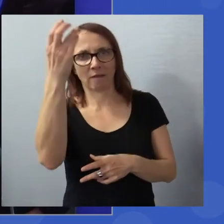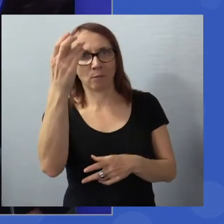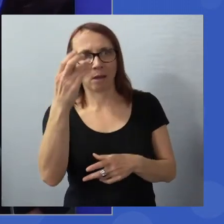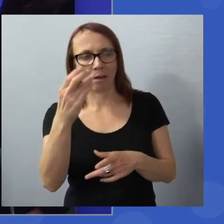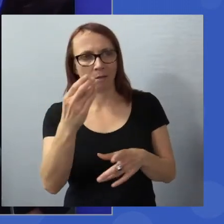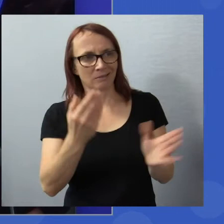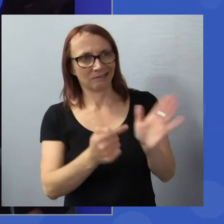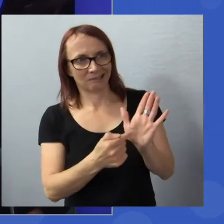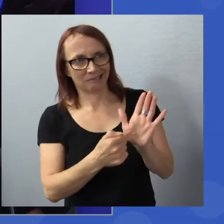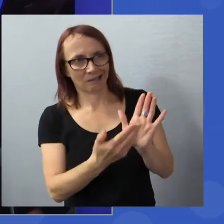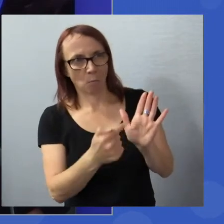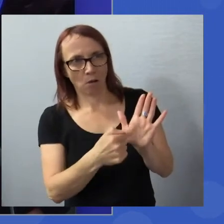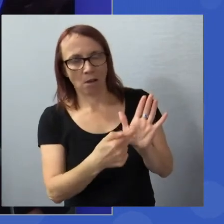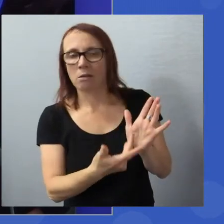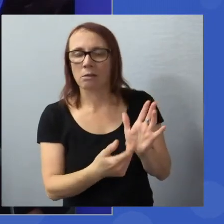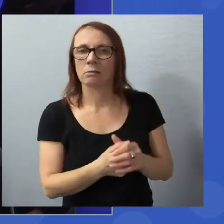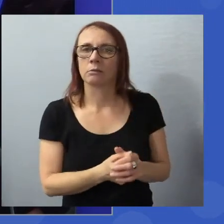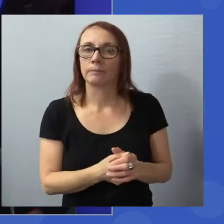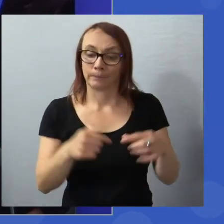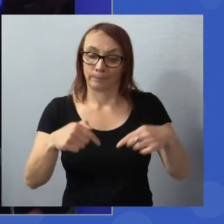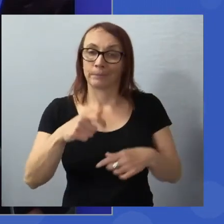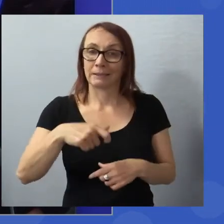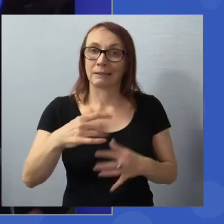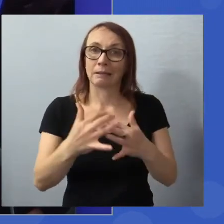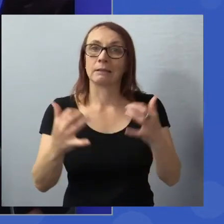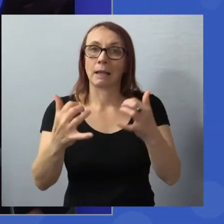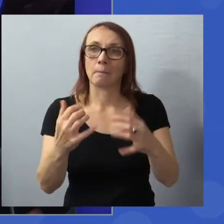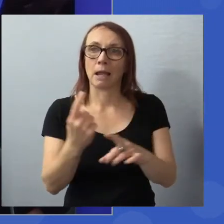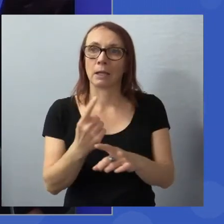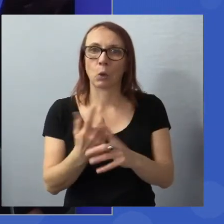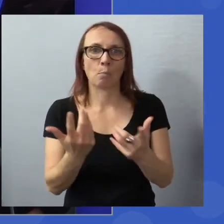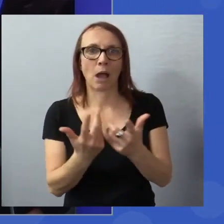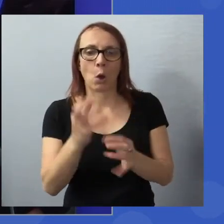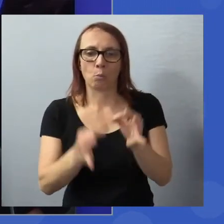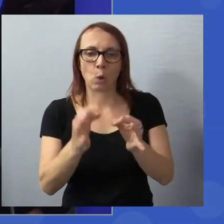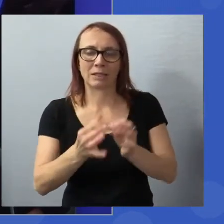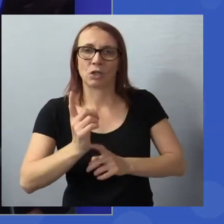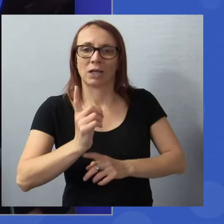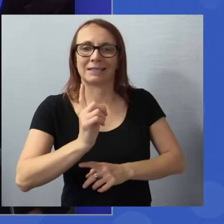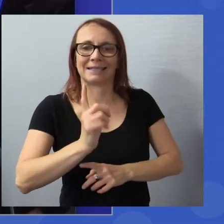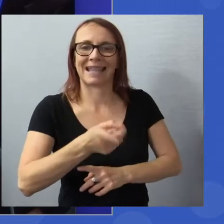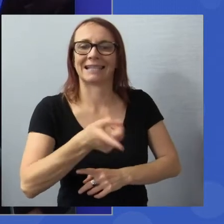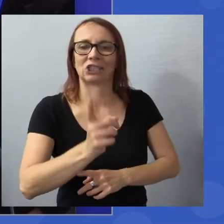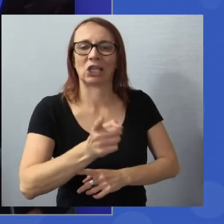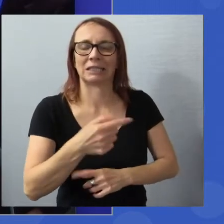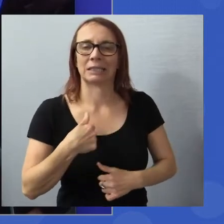wanted to see us as citizens assembly talking about means of sanction and politicians I'm not personally so keen on sanctions I think encouraging